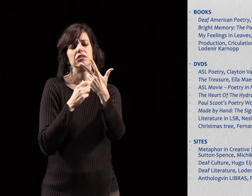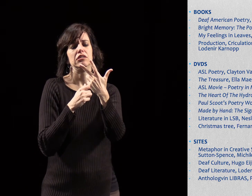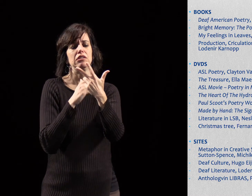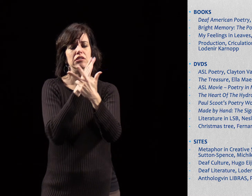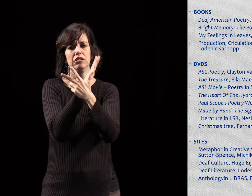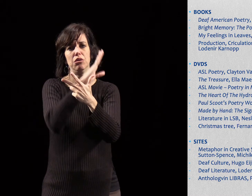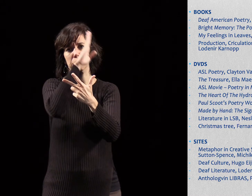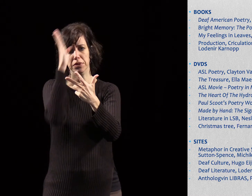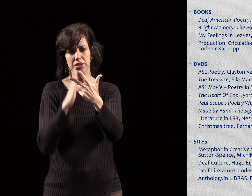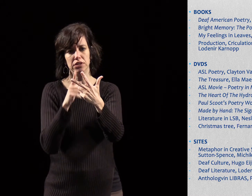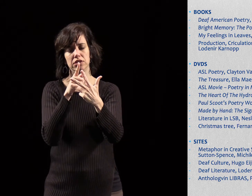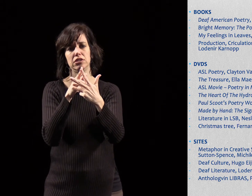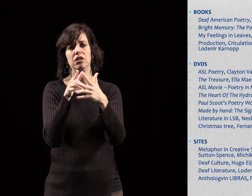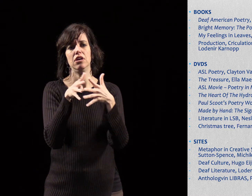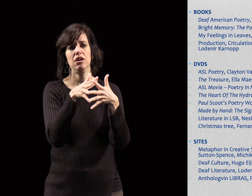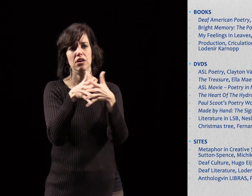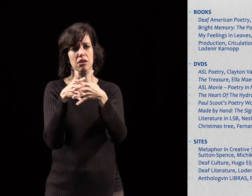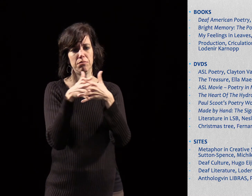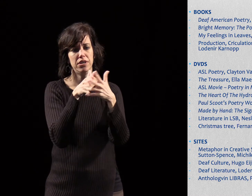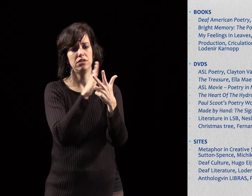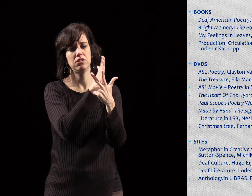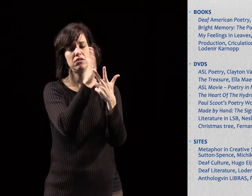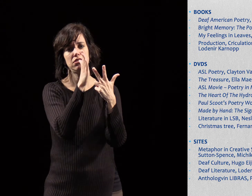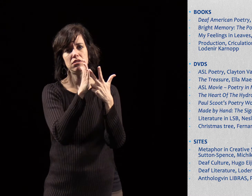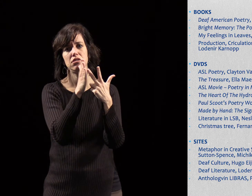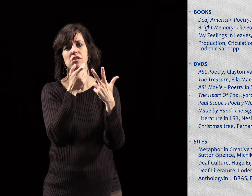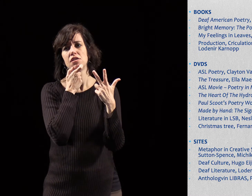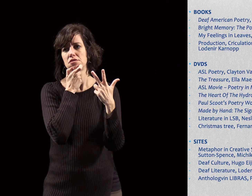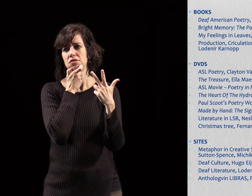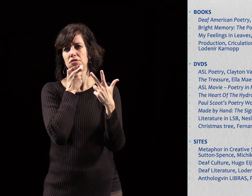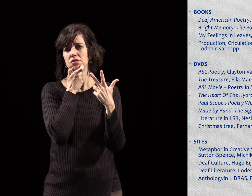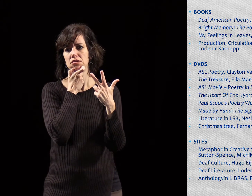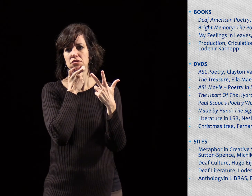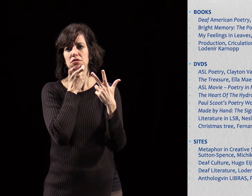Brazil, America, and England.